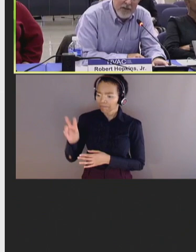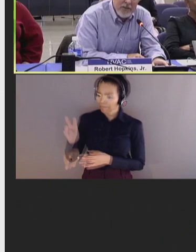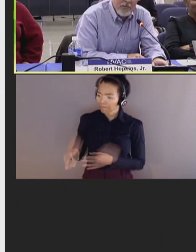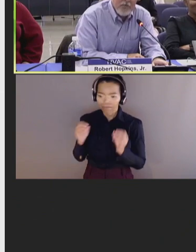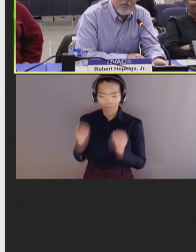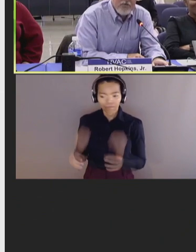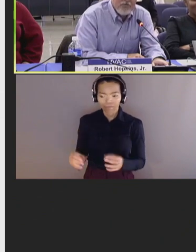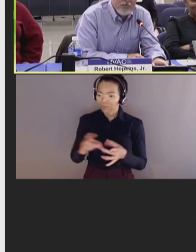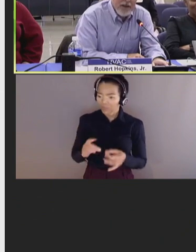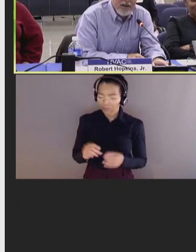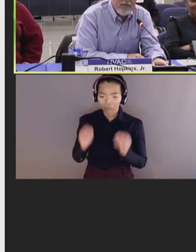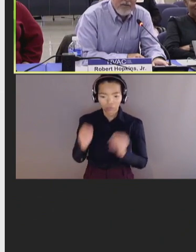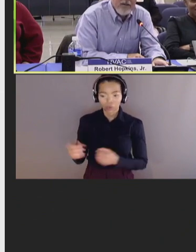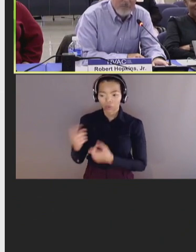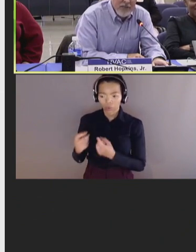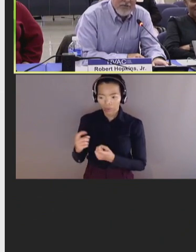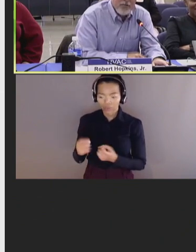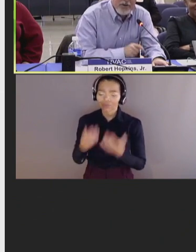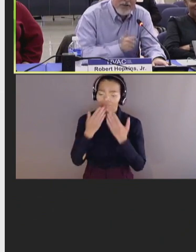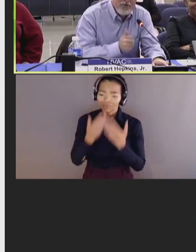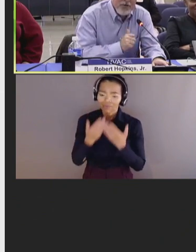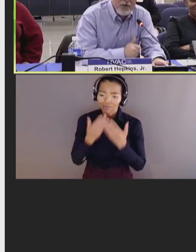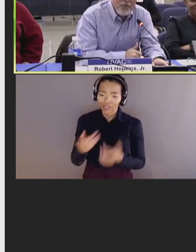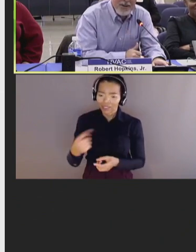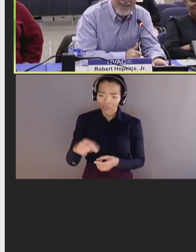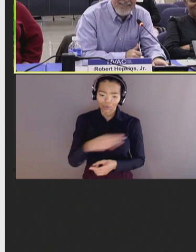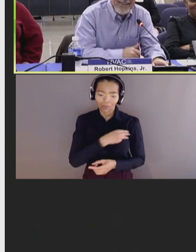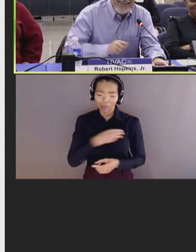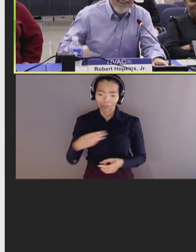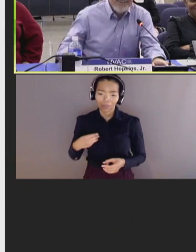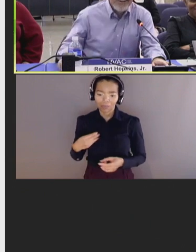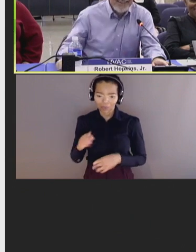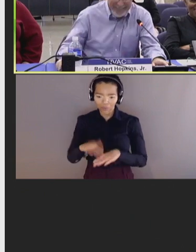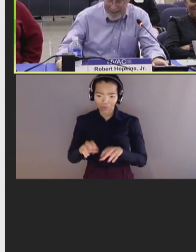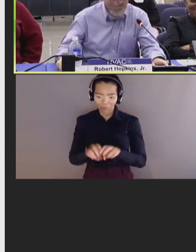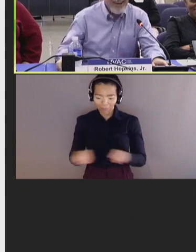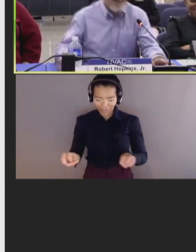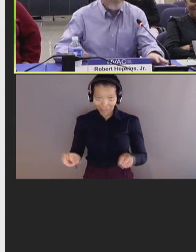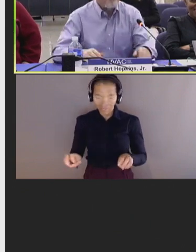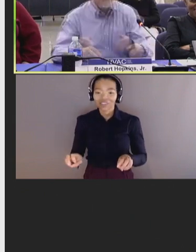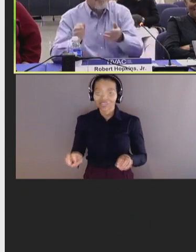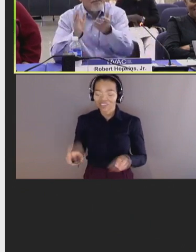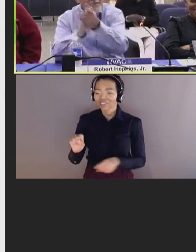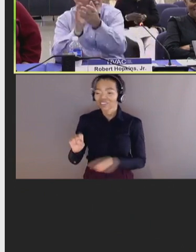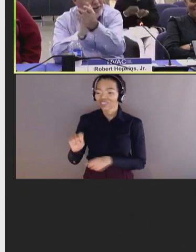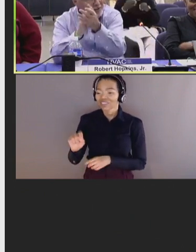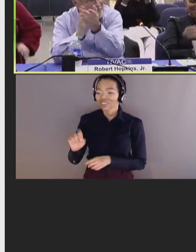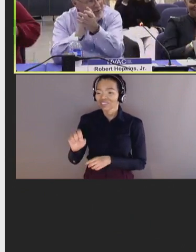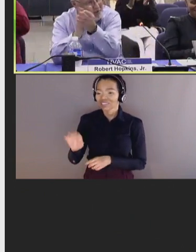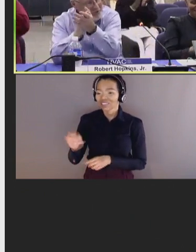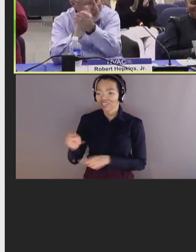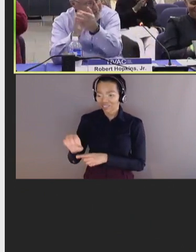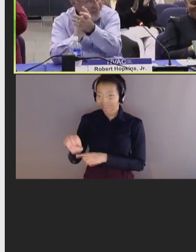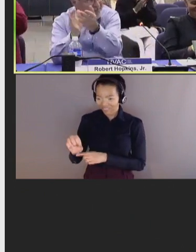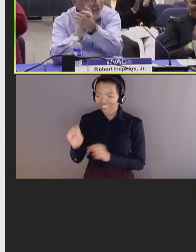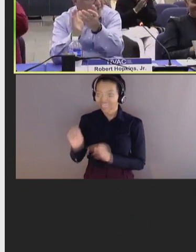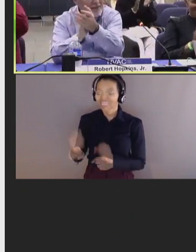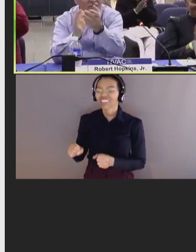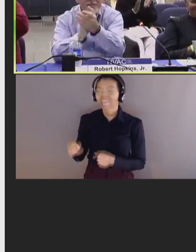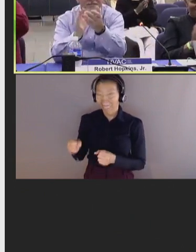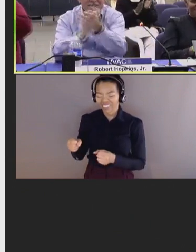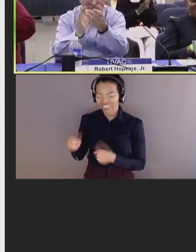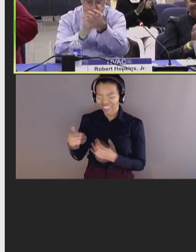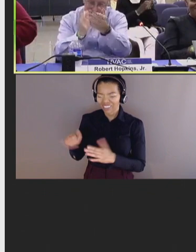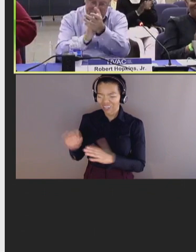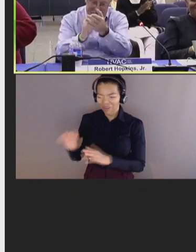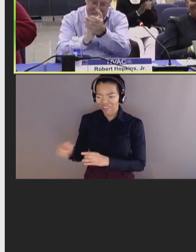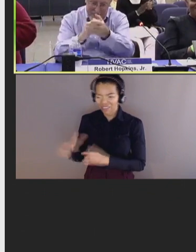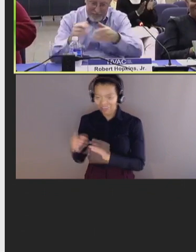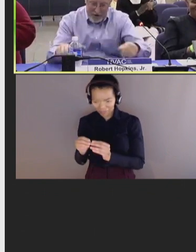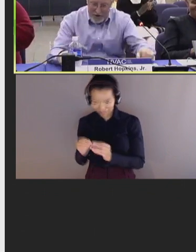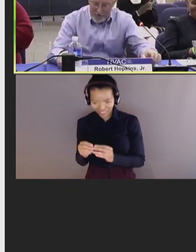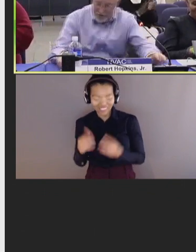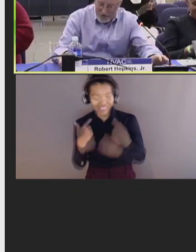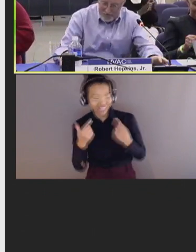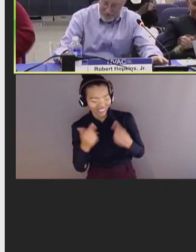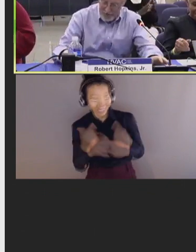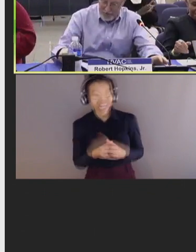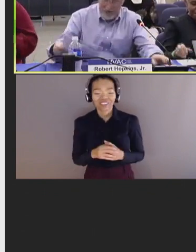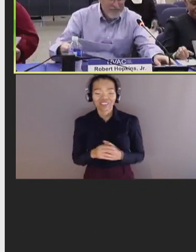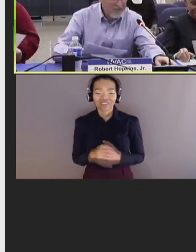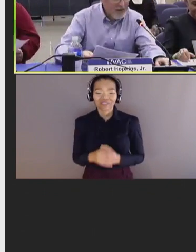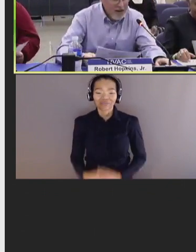members of this panel. Stefanie, we'll get you to your other meeting .